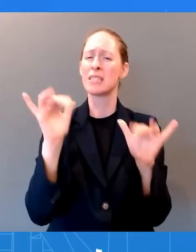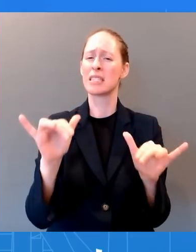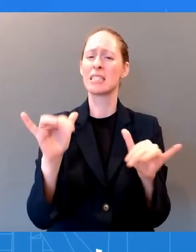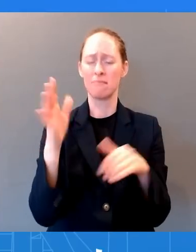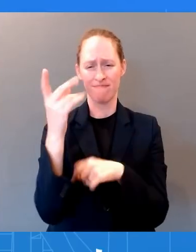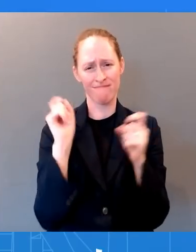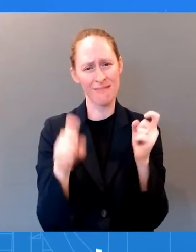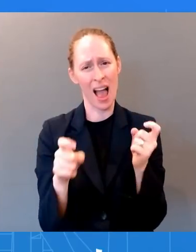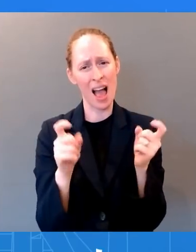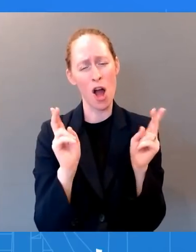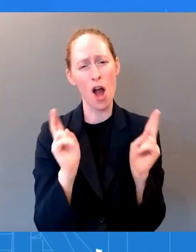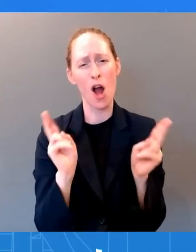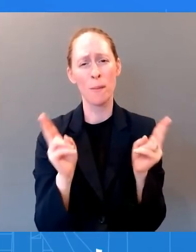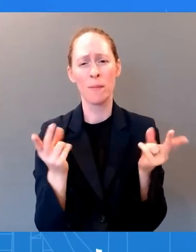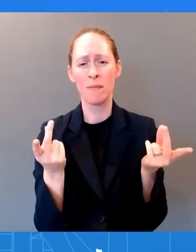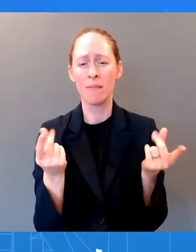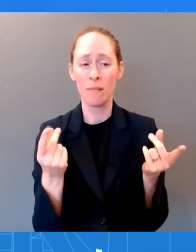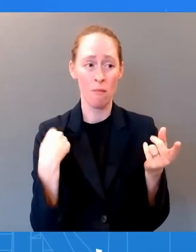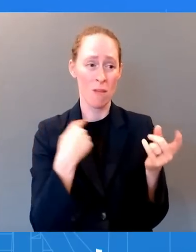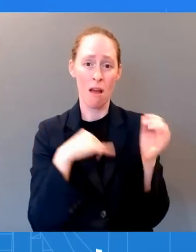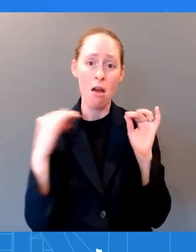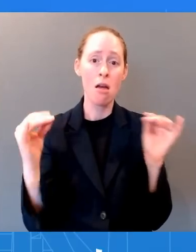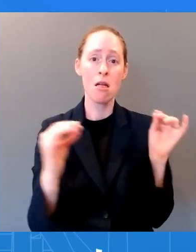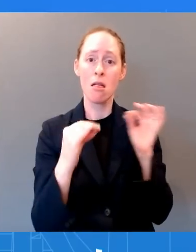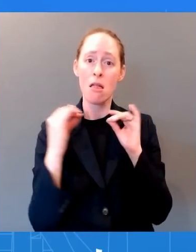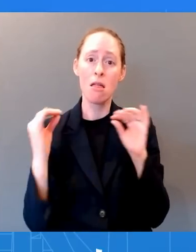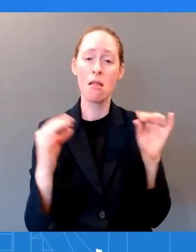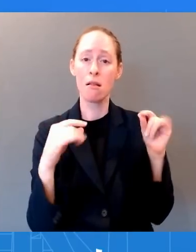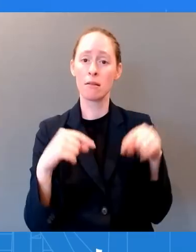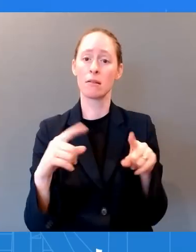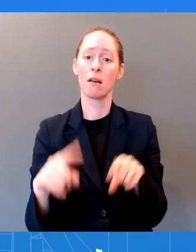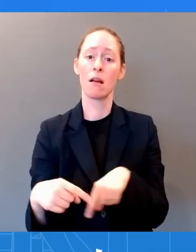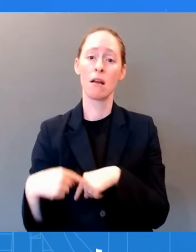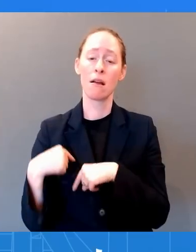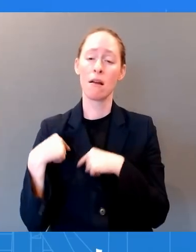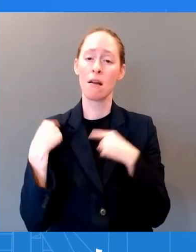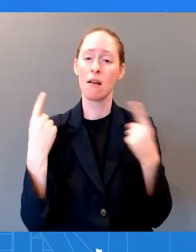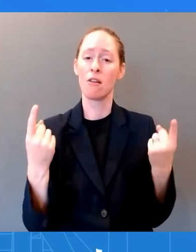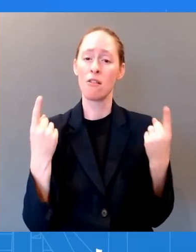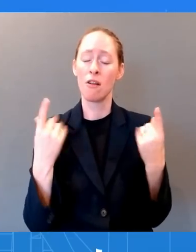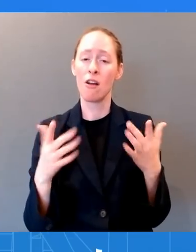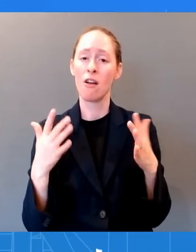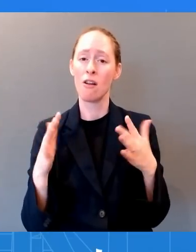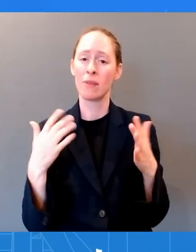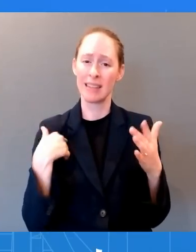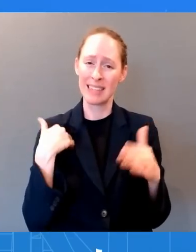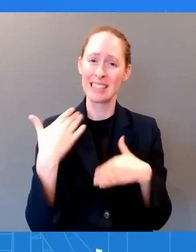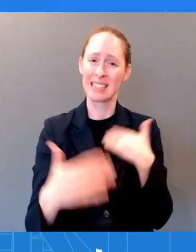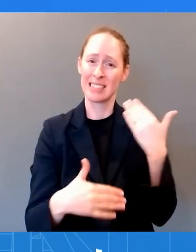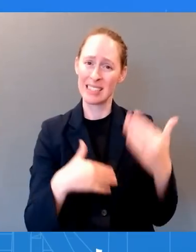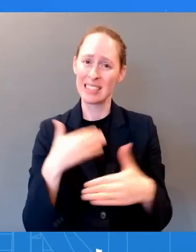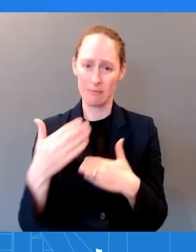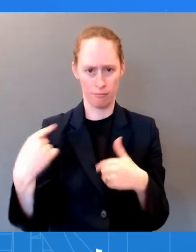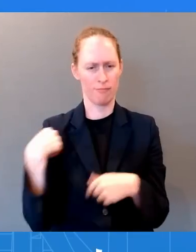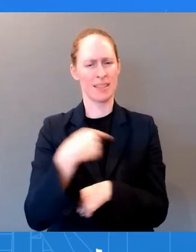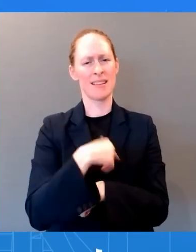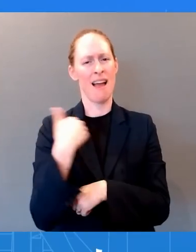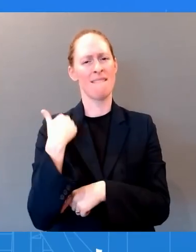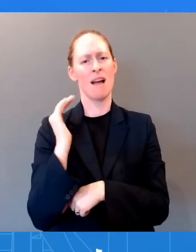The COVID Response Team has been talking about it for months. We've warned that the congressional inaction would face unacceptable tra- --